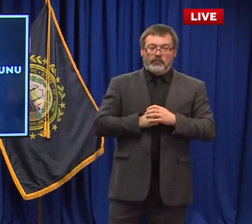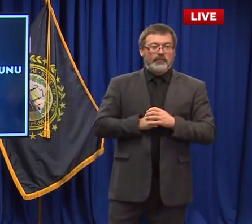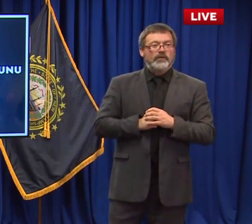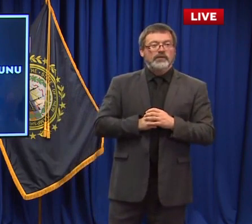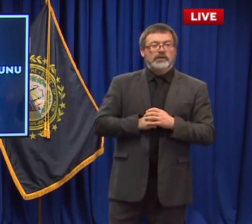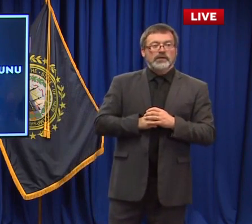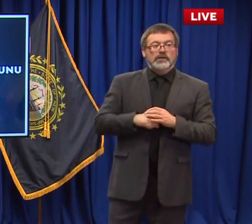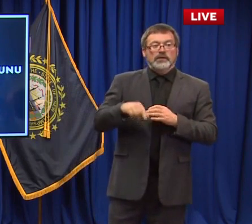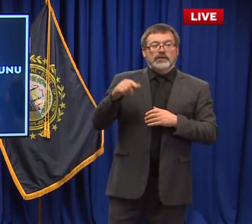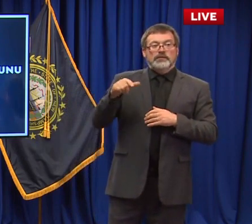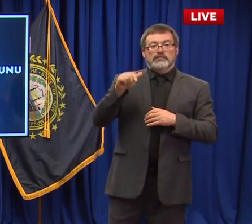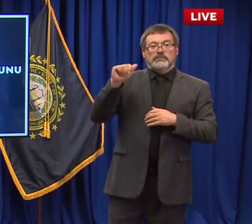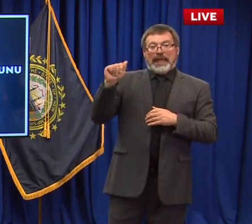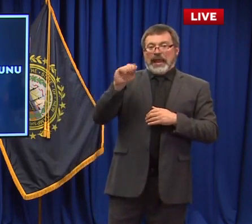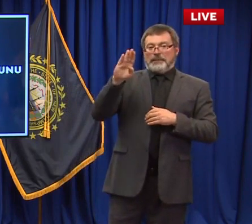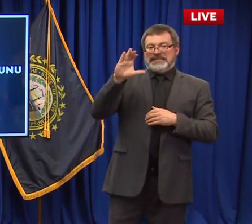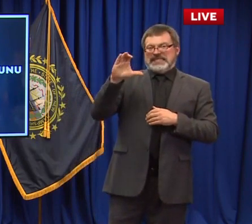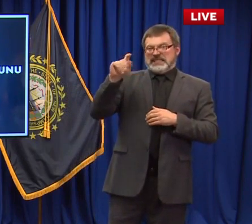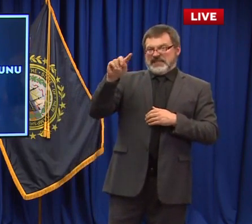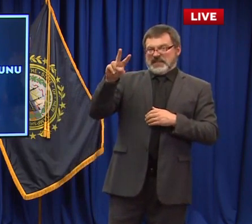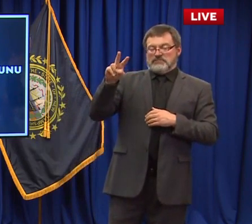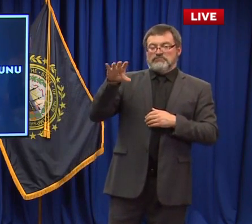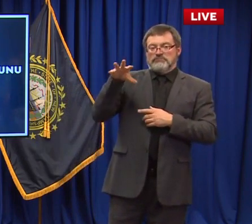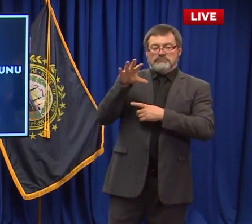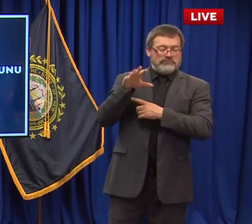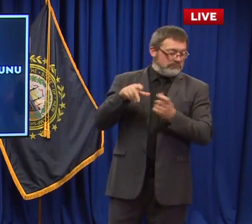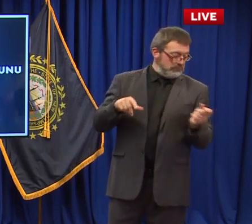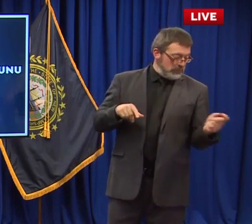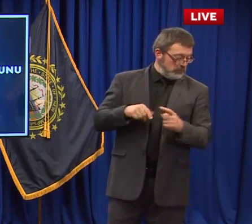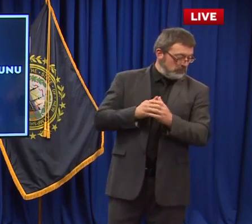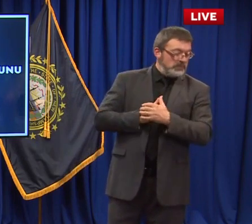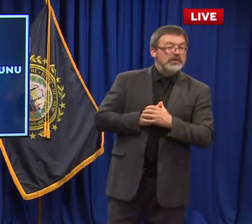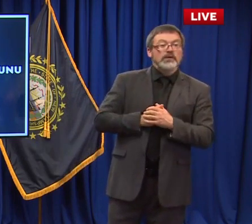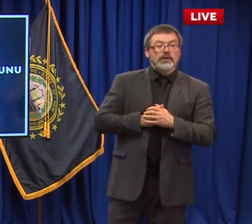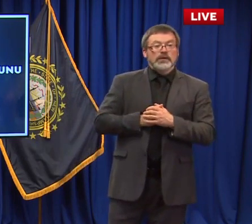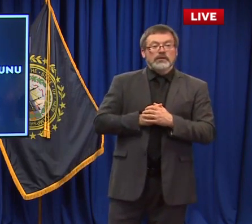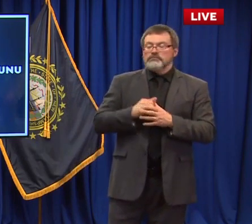WE HAVE QUESTIONS ON THE PHONE MAYBE?